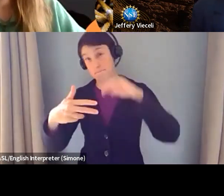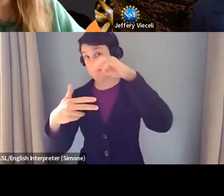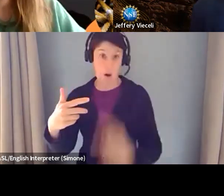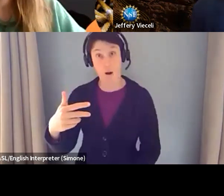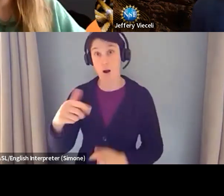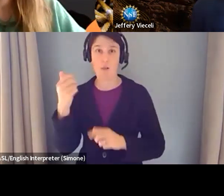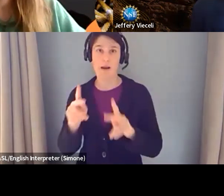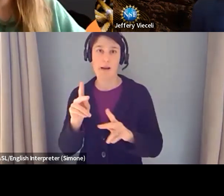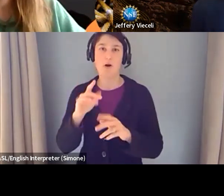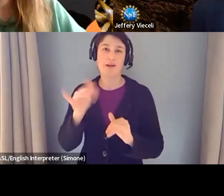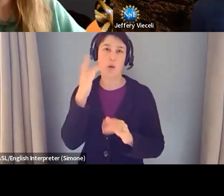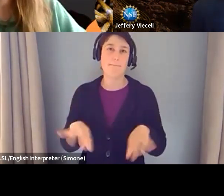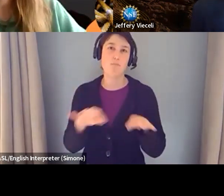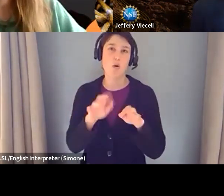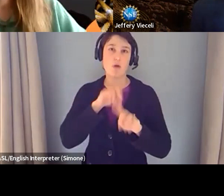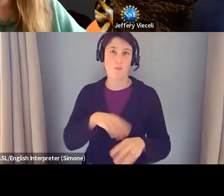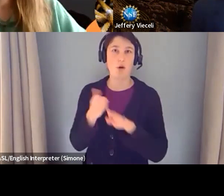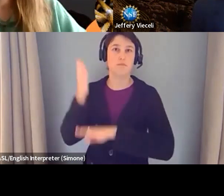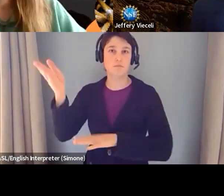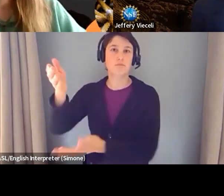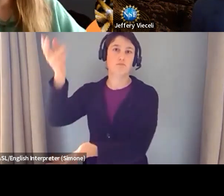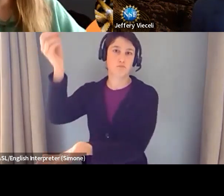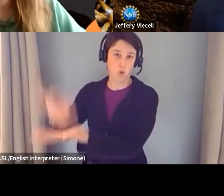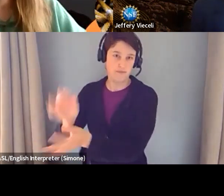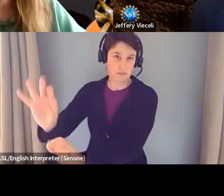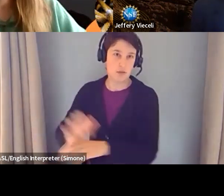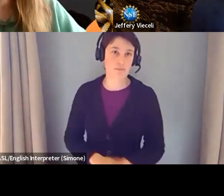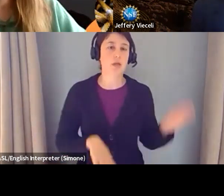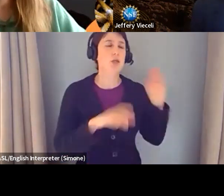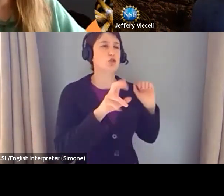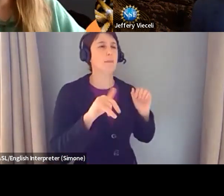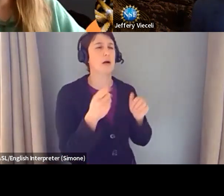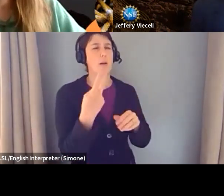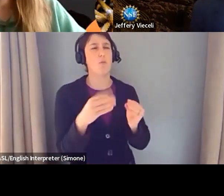Jeremy Leffler: Okay, just a couple more project report questions before we move on.